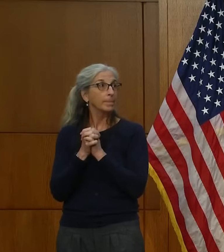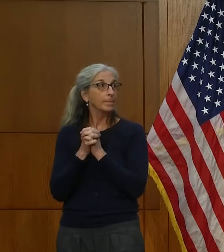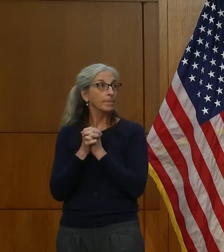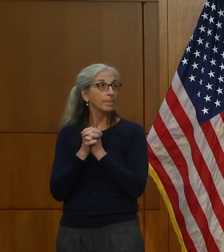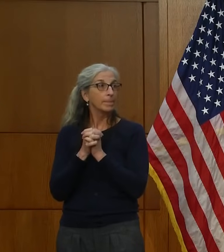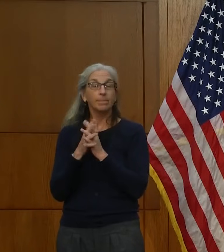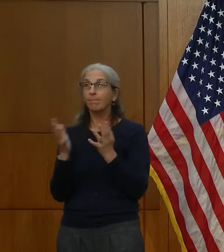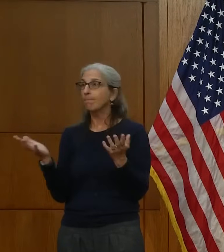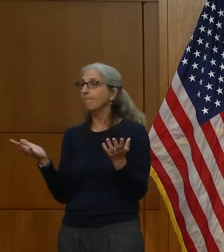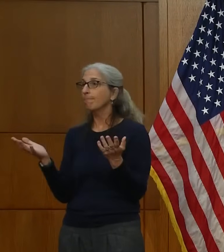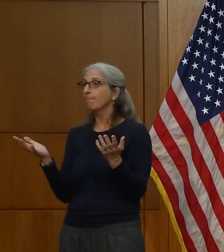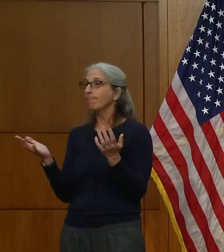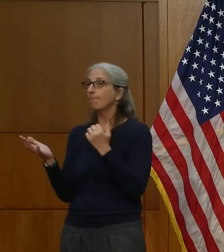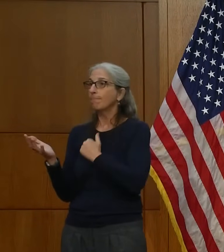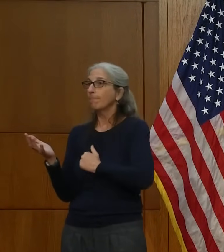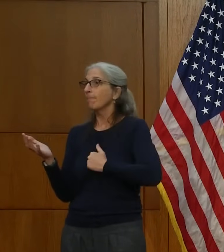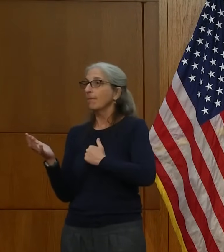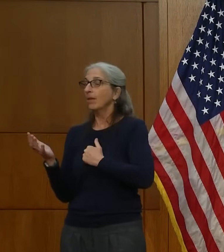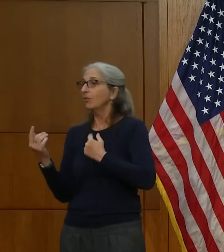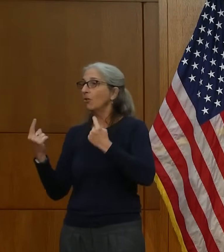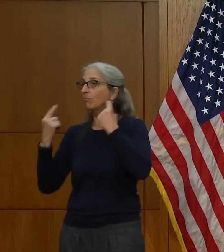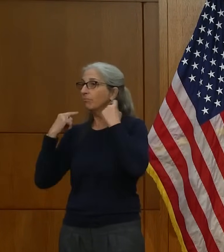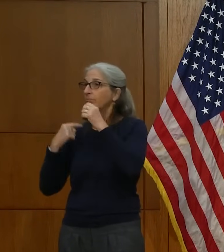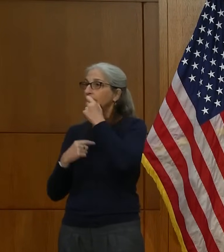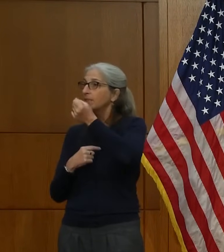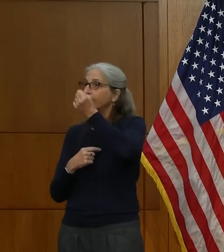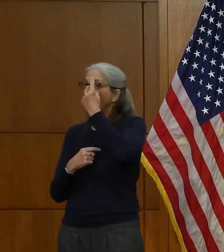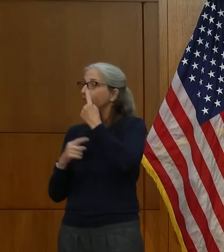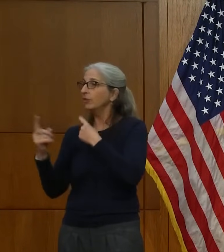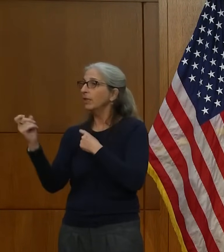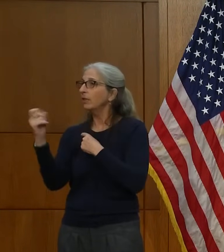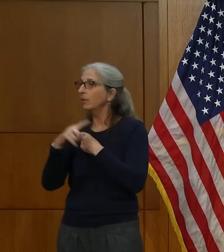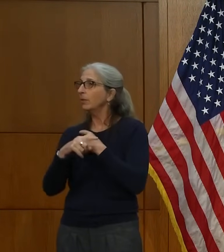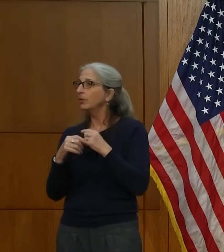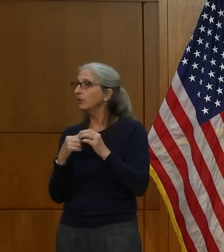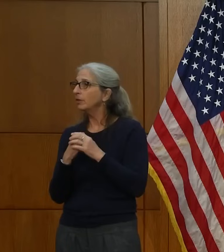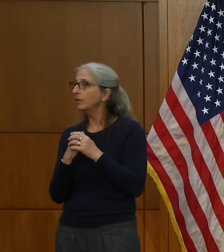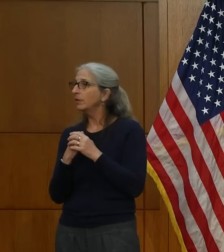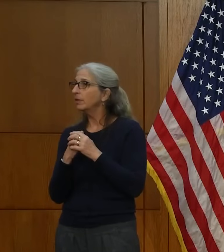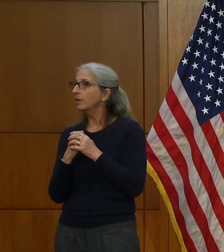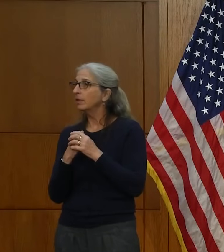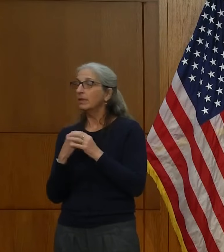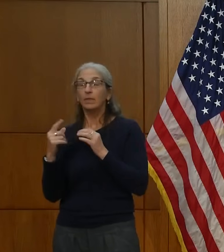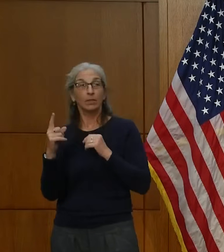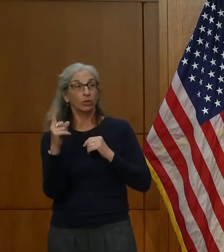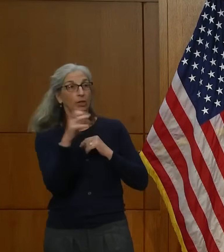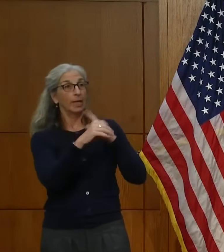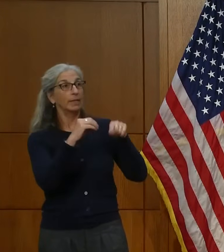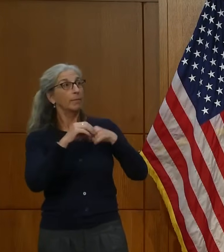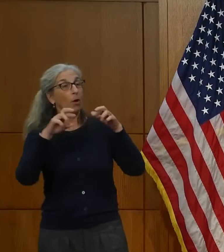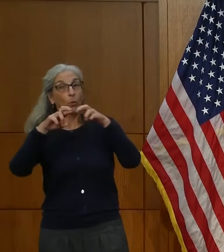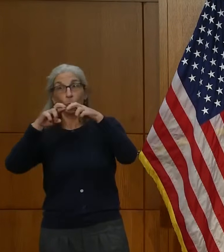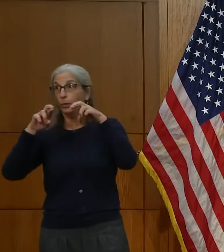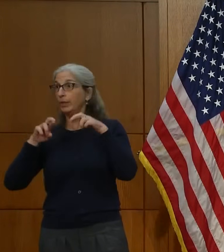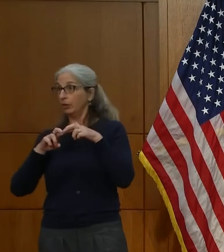WITH ZACH SLATER, IS THAT STILL THE CASE TODAY. I'M SORRY. IF